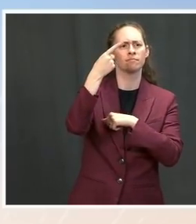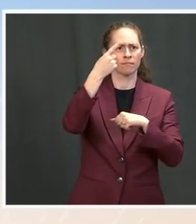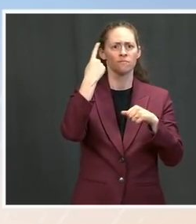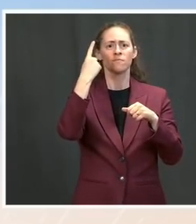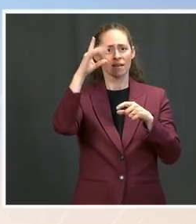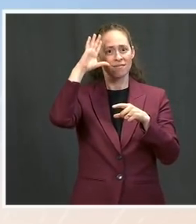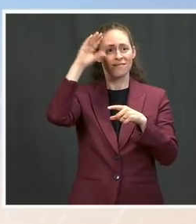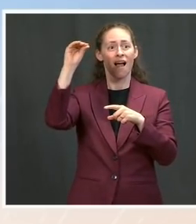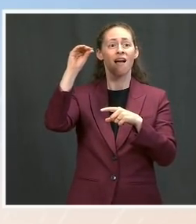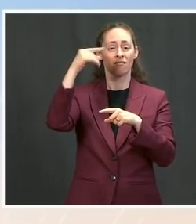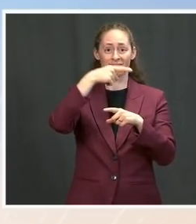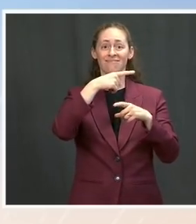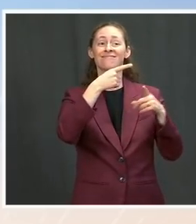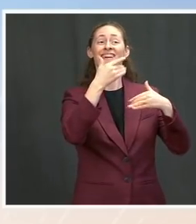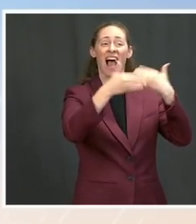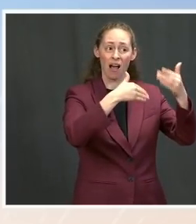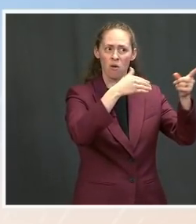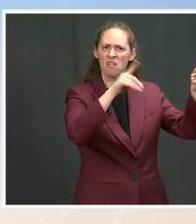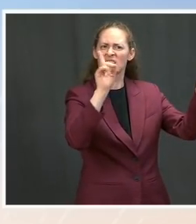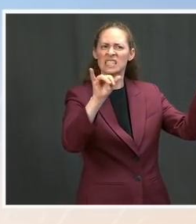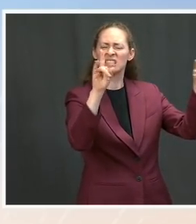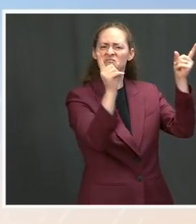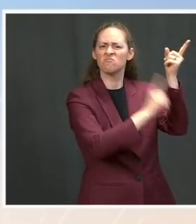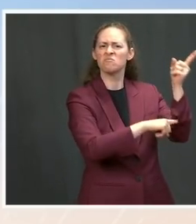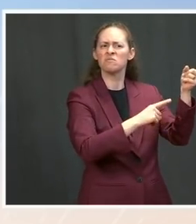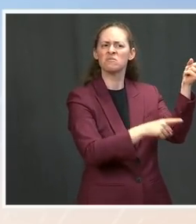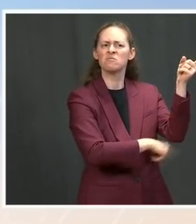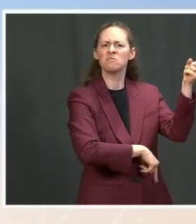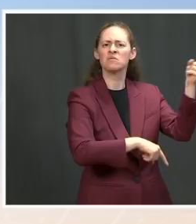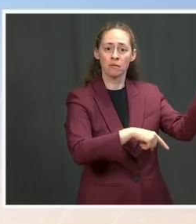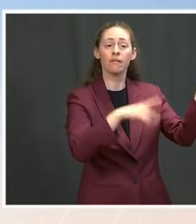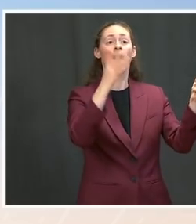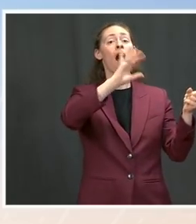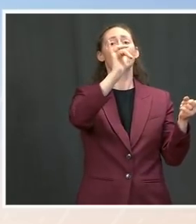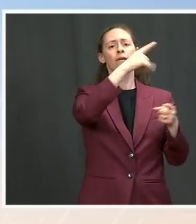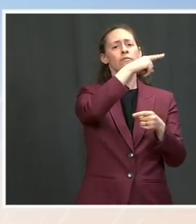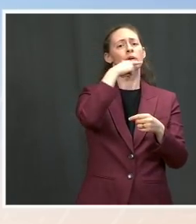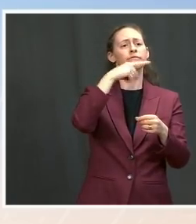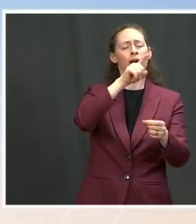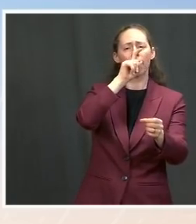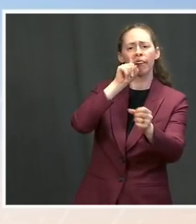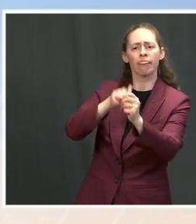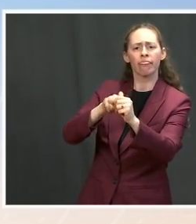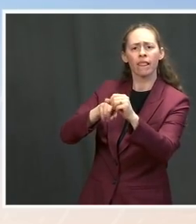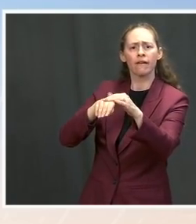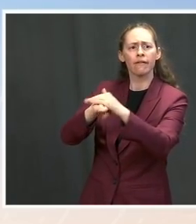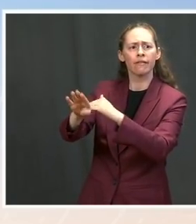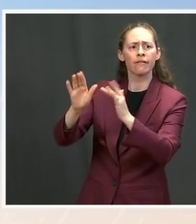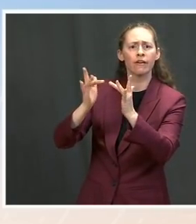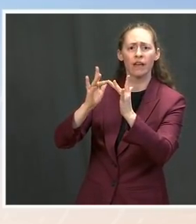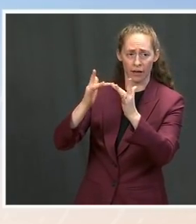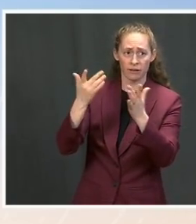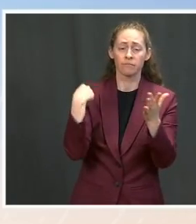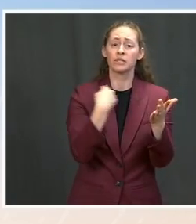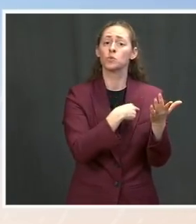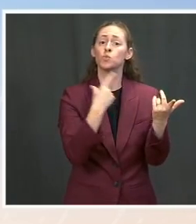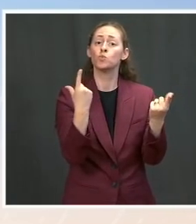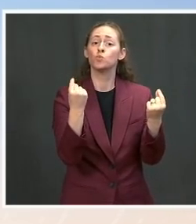or the hacking of our own election here in the United States. At the same time, we do think there are areas where we can continue to work together on.